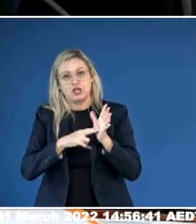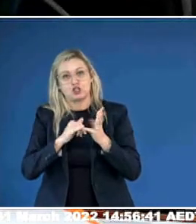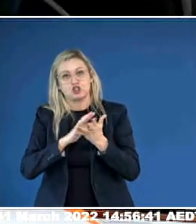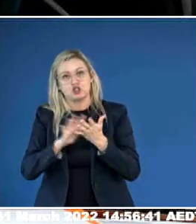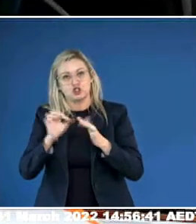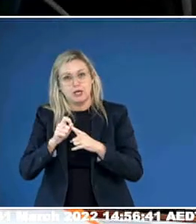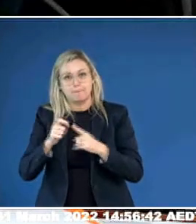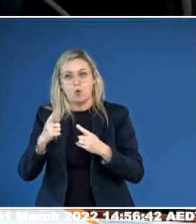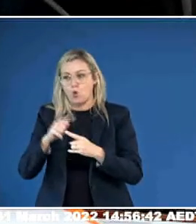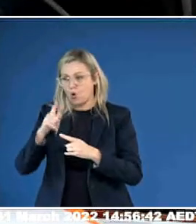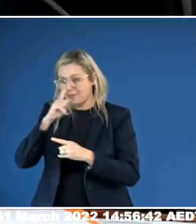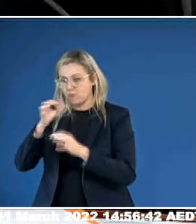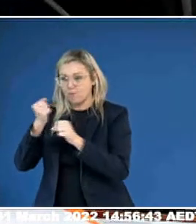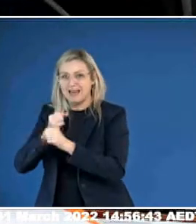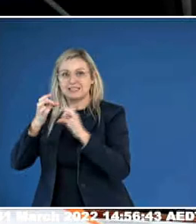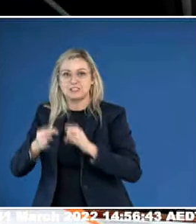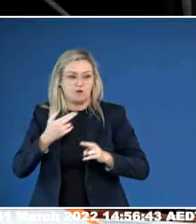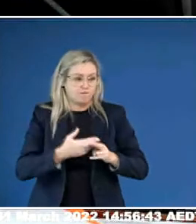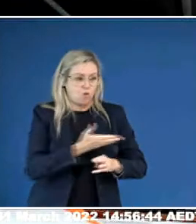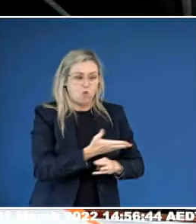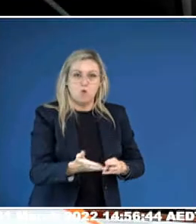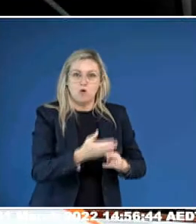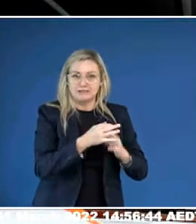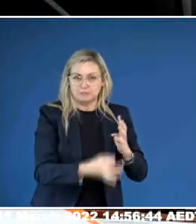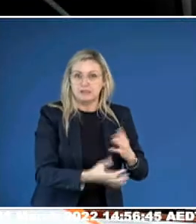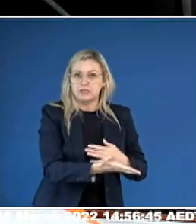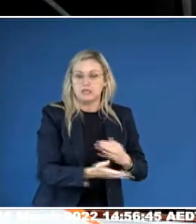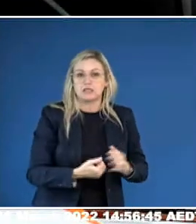I think, as you know, we are planning on having a hearing later this year looking